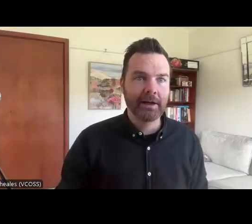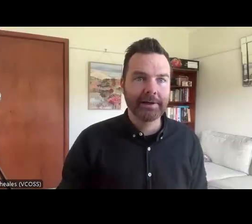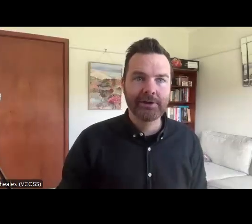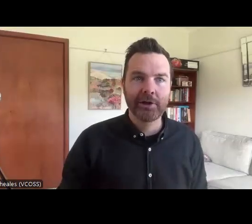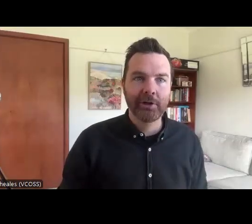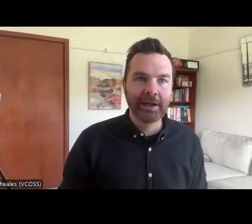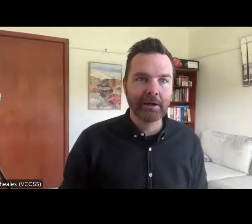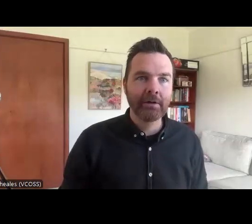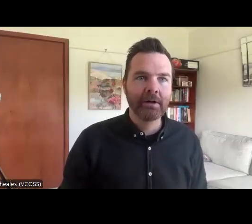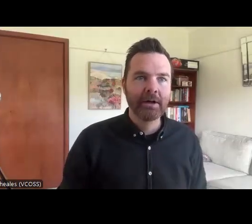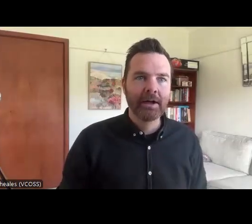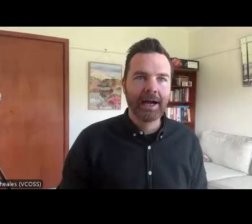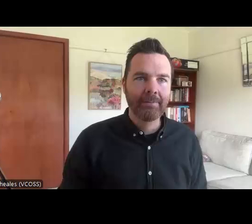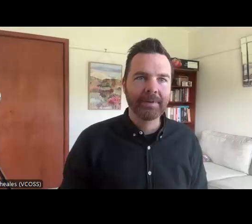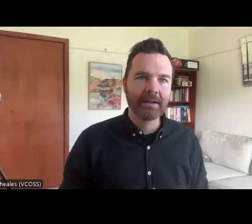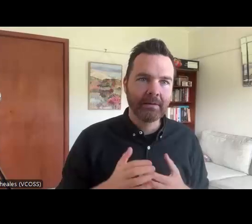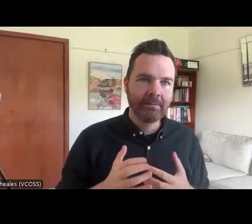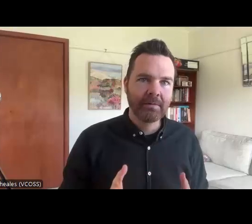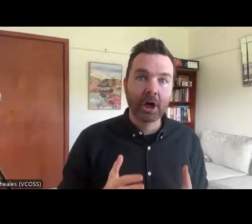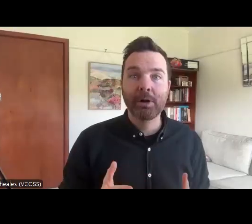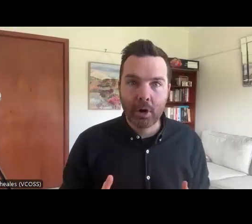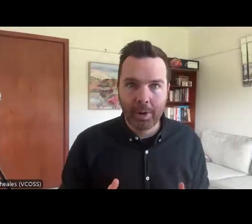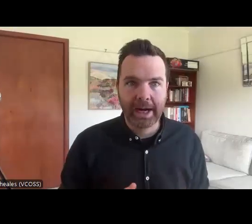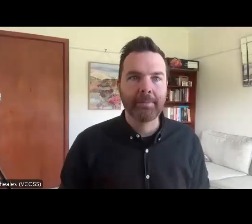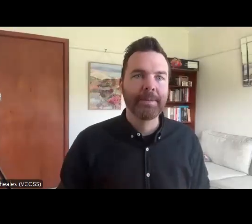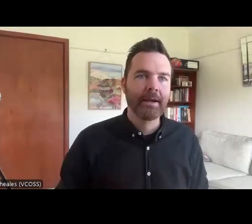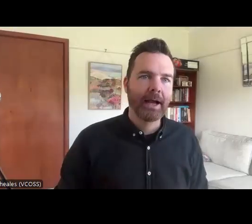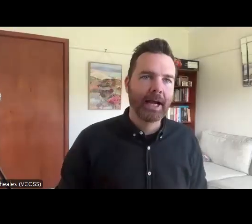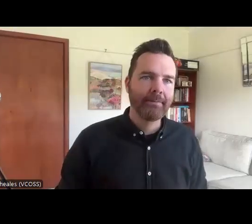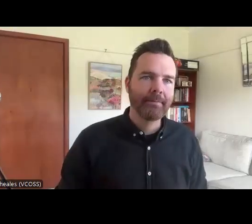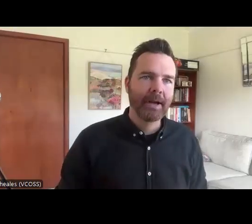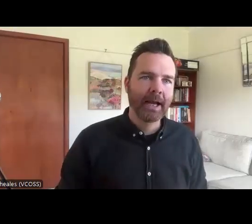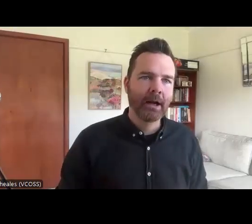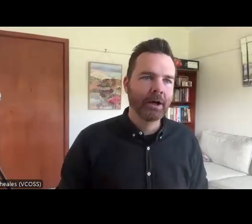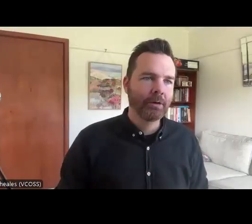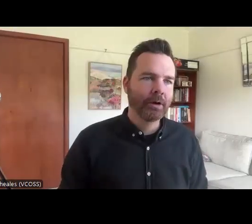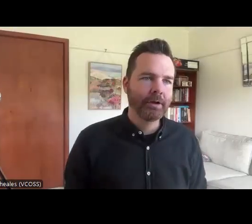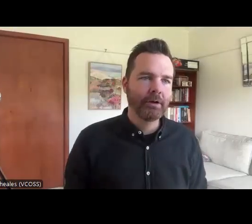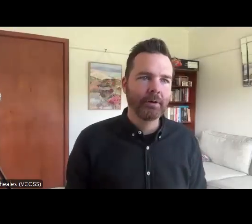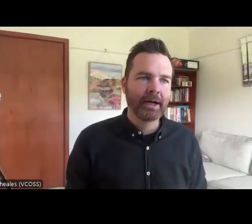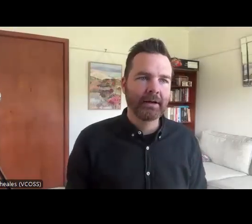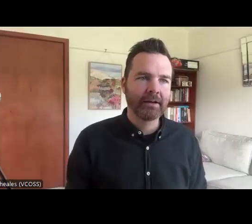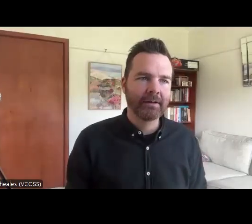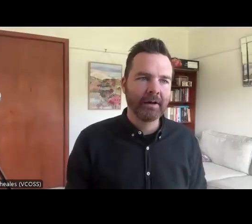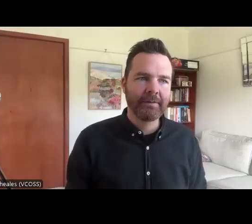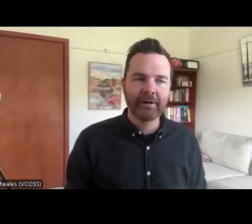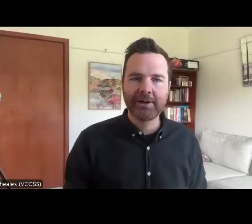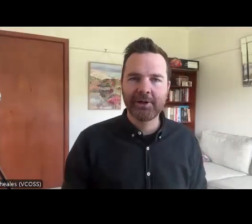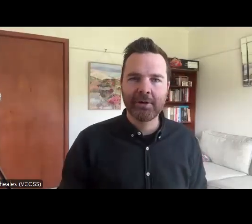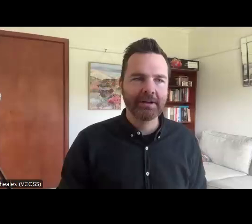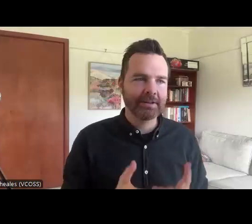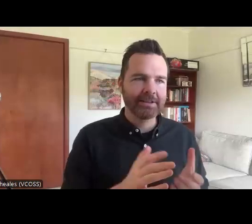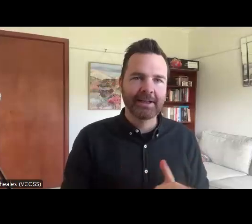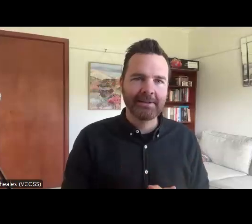like journo lingo, go a long way. And I know a lot of you are are very attuned to this, I see